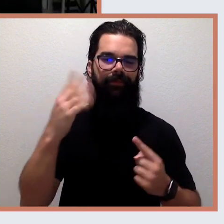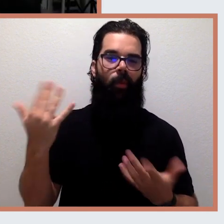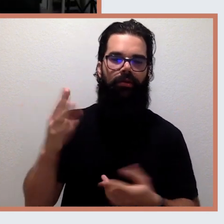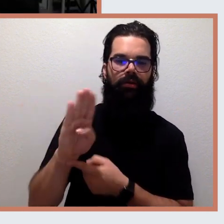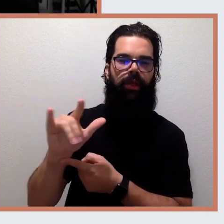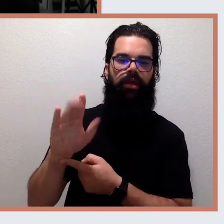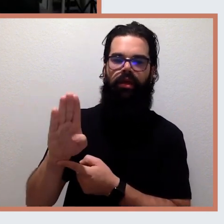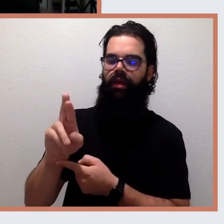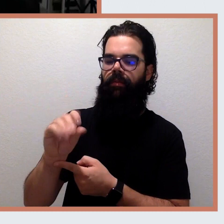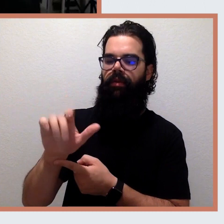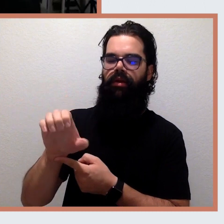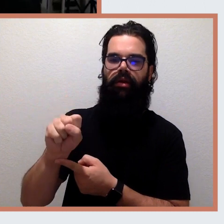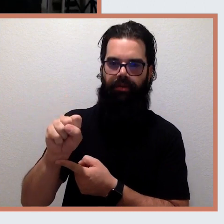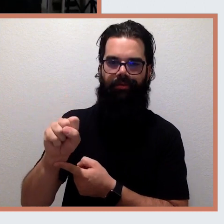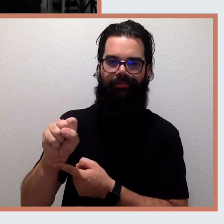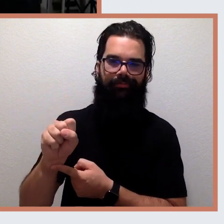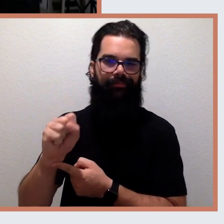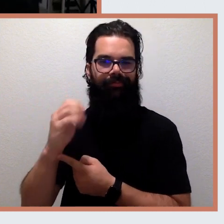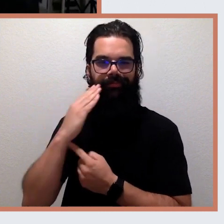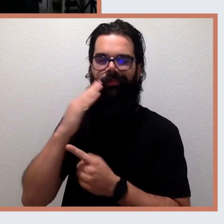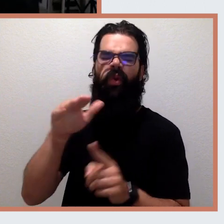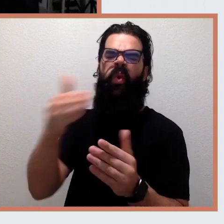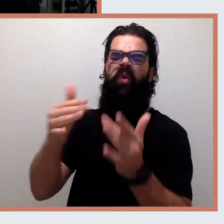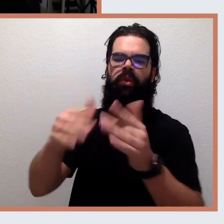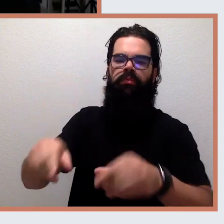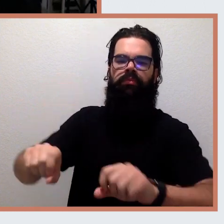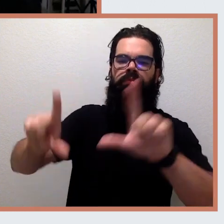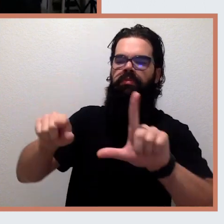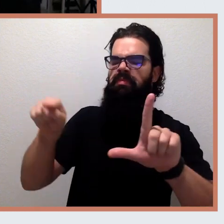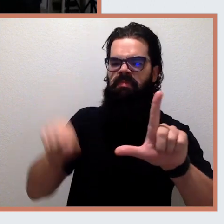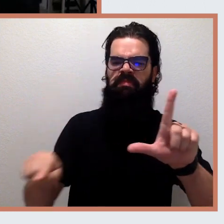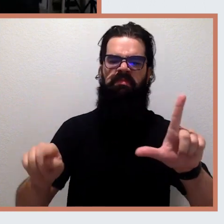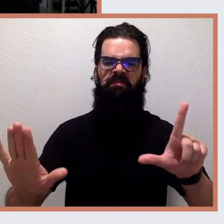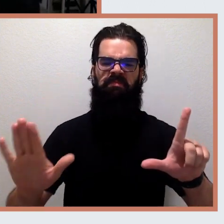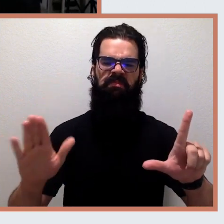who also goes by Bill Broyles, he... Look him up, just a little guy named Bill Broyles, who,